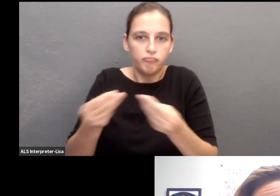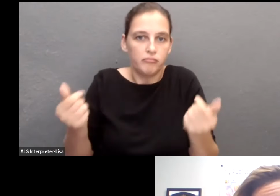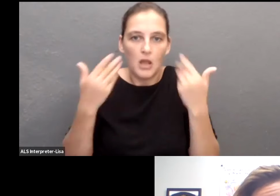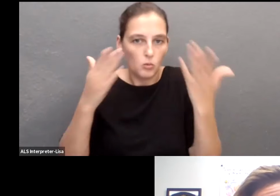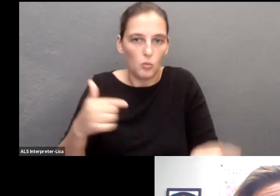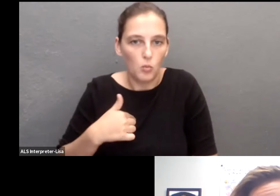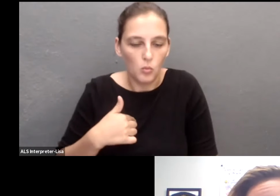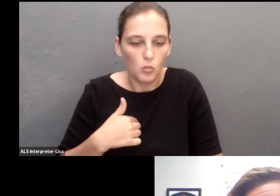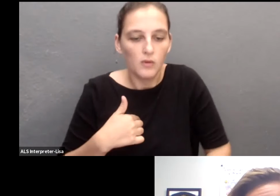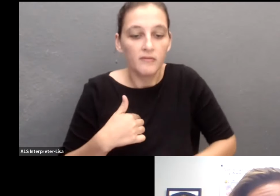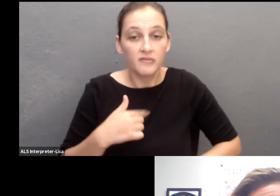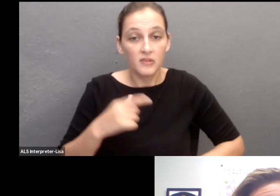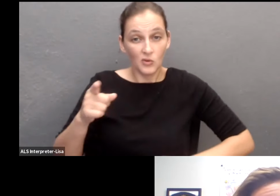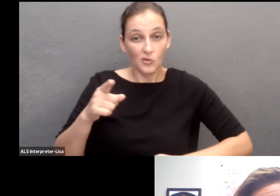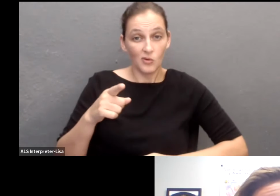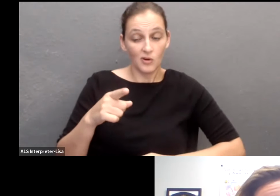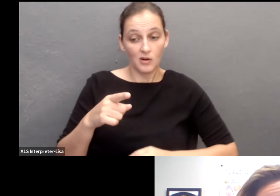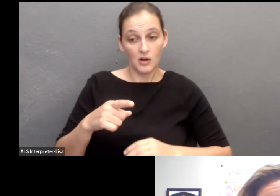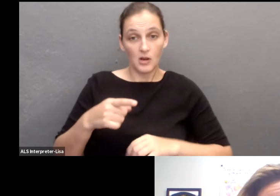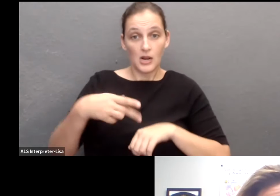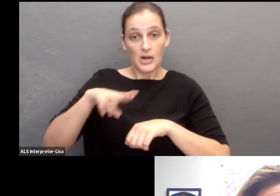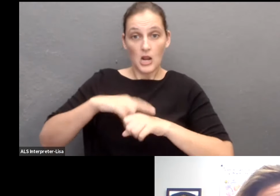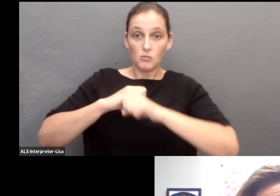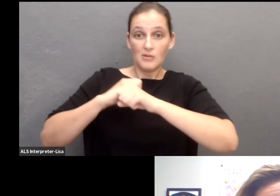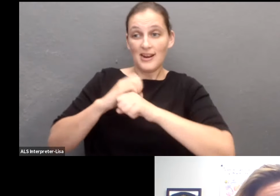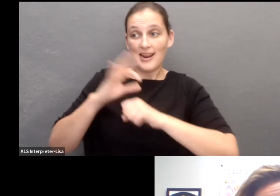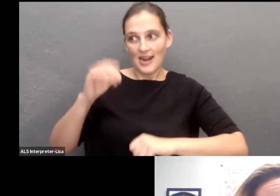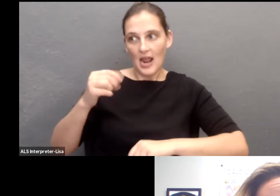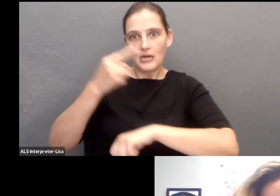immunity wise for 90 days after you've been infected.